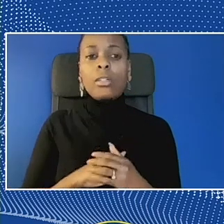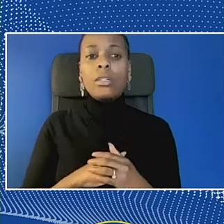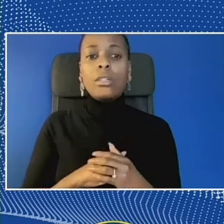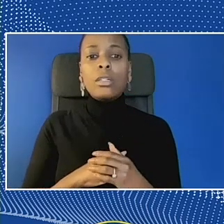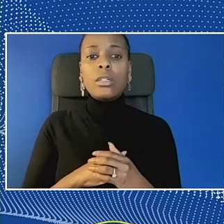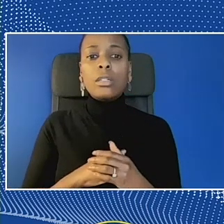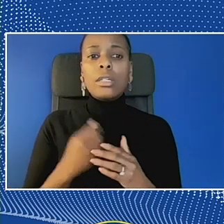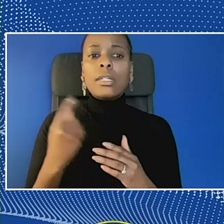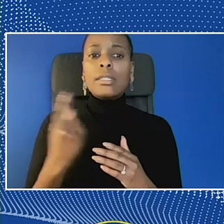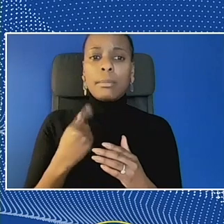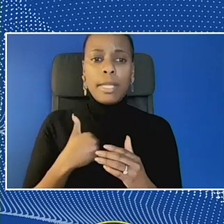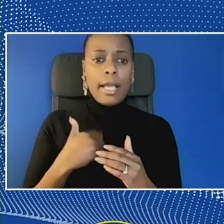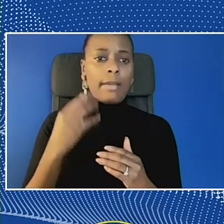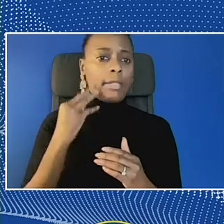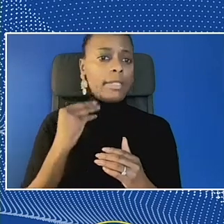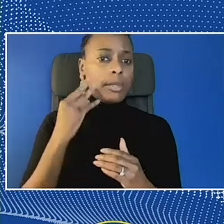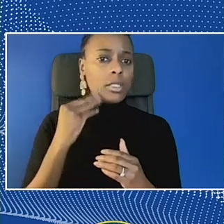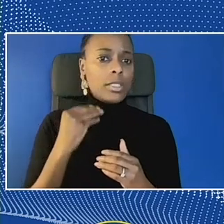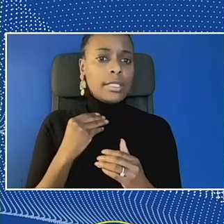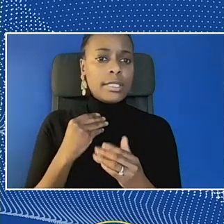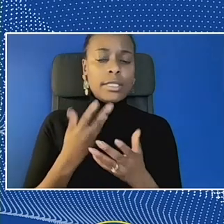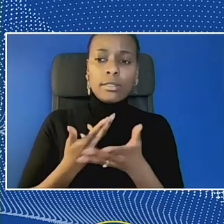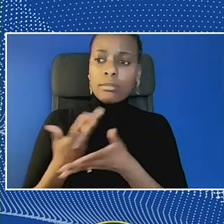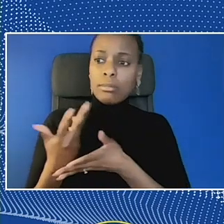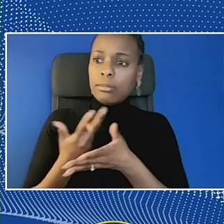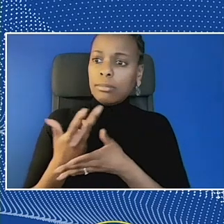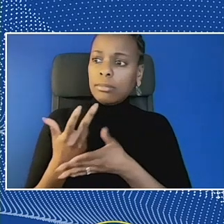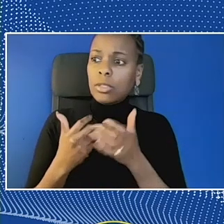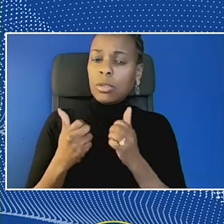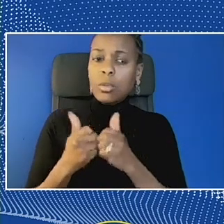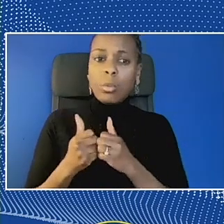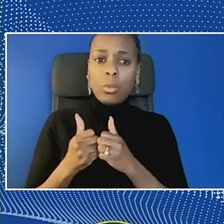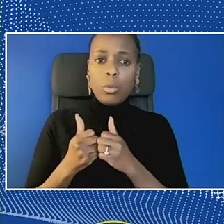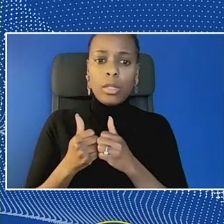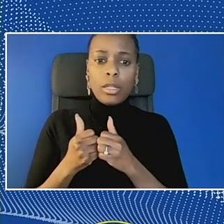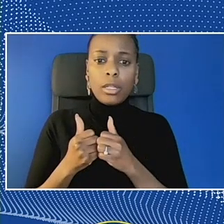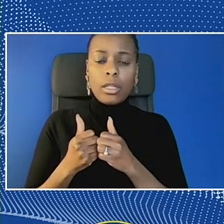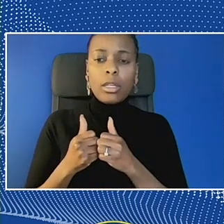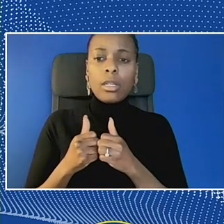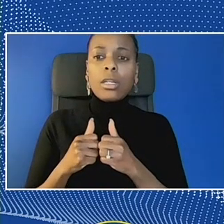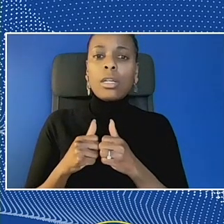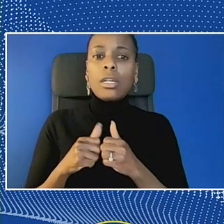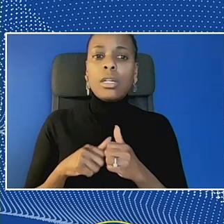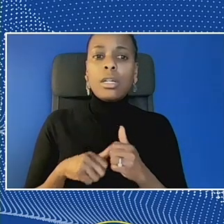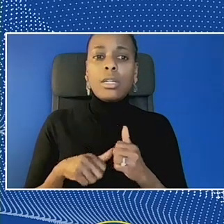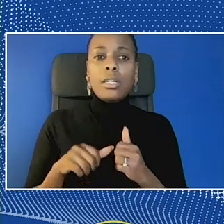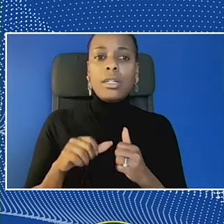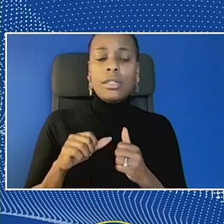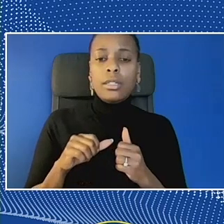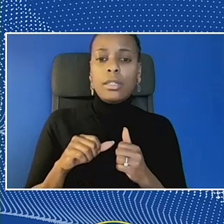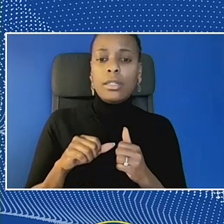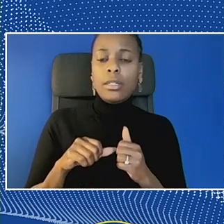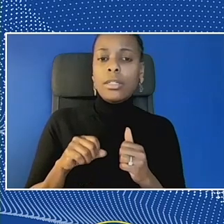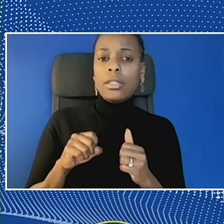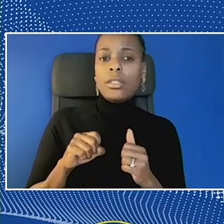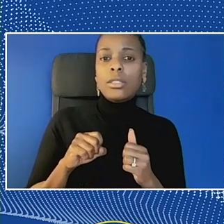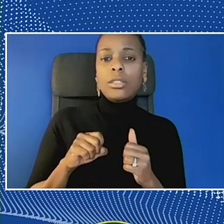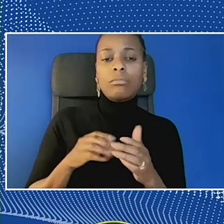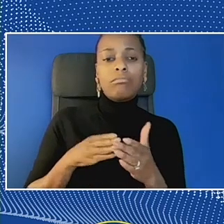experienced, just speaking with a lot of the Sweet v Cardona members is that for